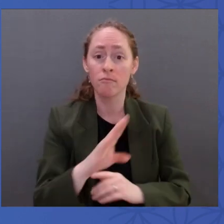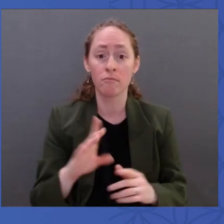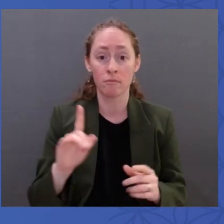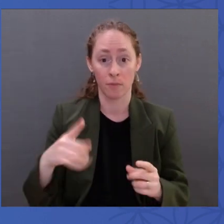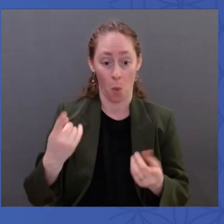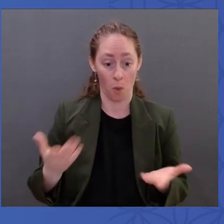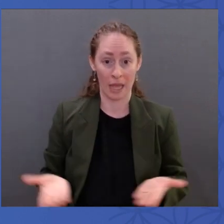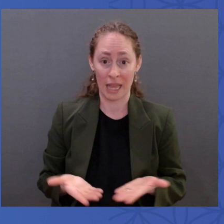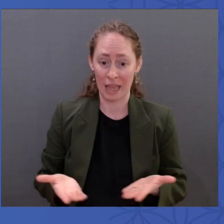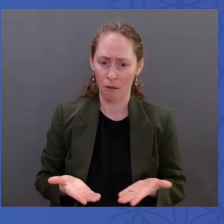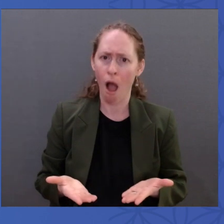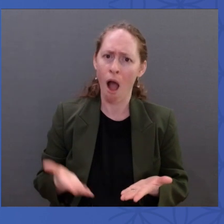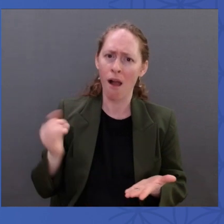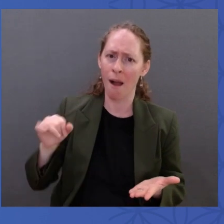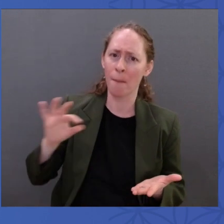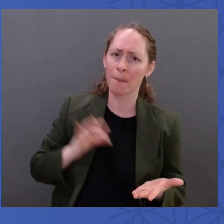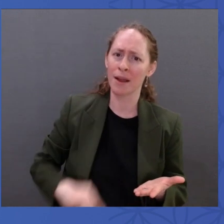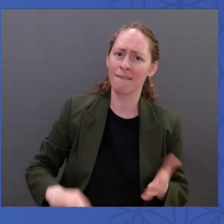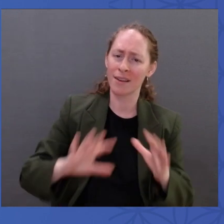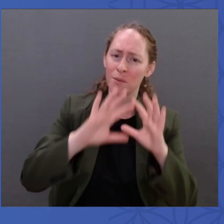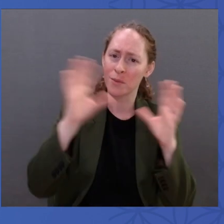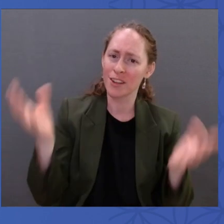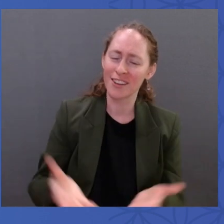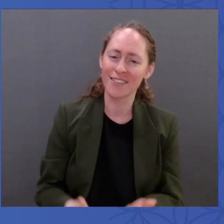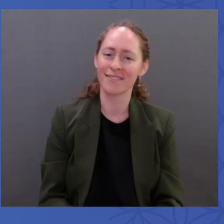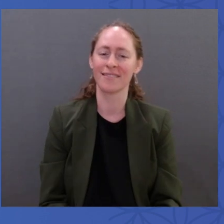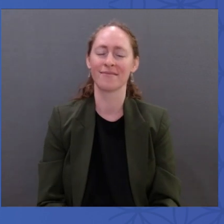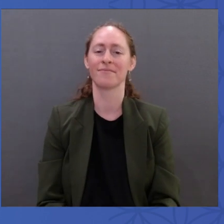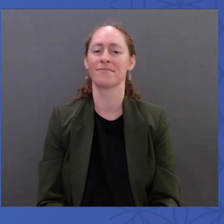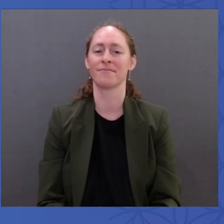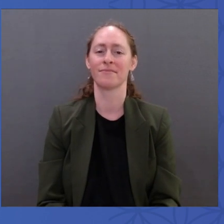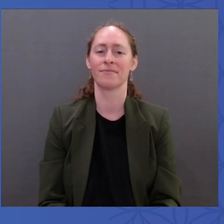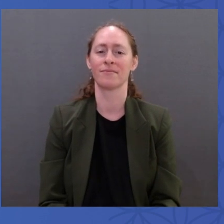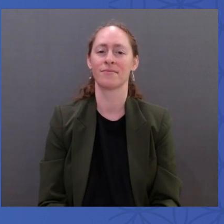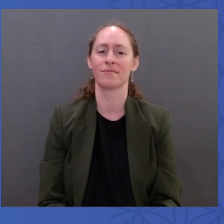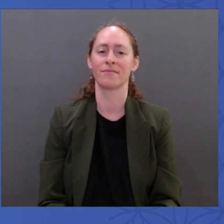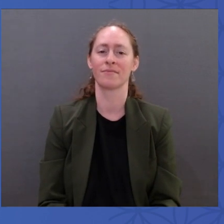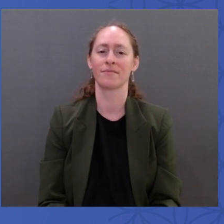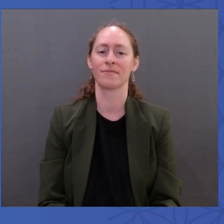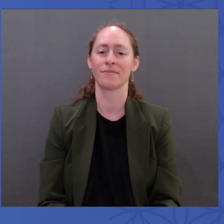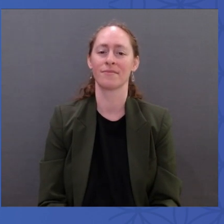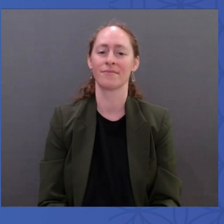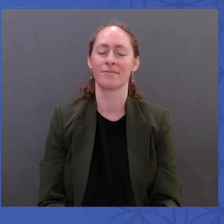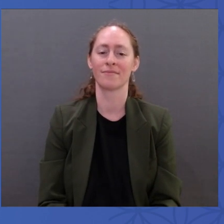With respect to IPR, expect that a discussion and brainstorming will bring about the cooperation framework